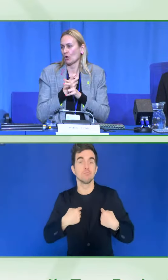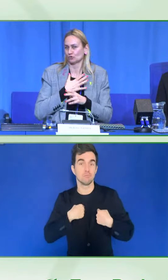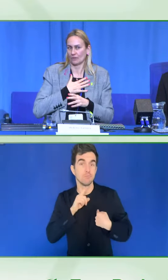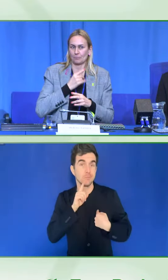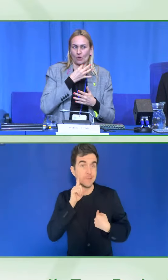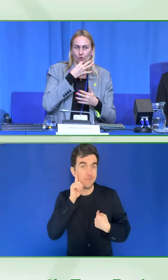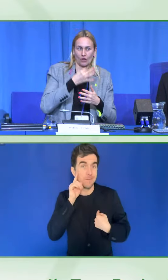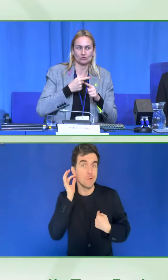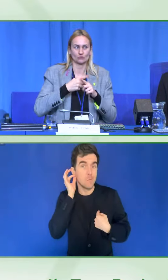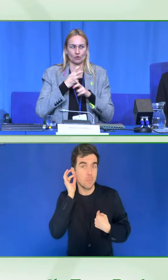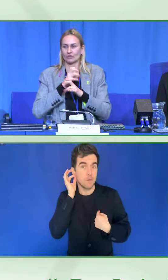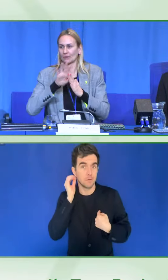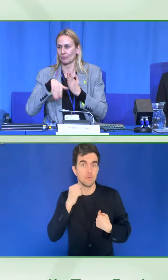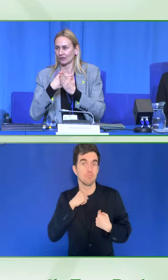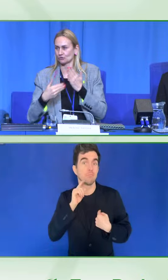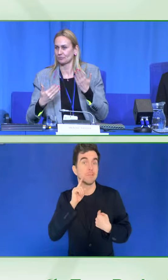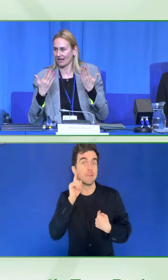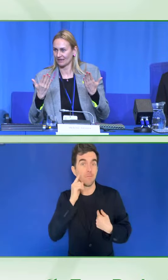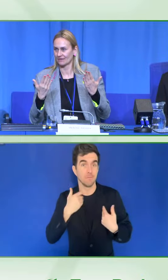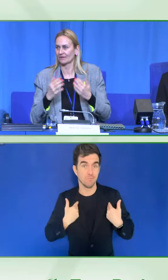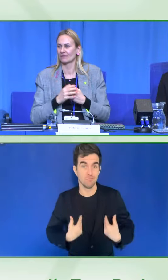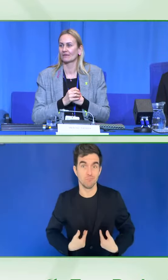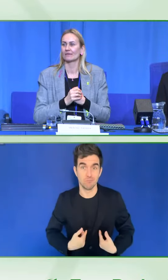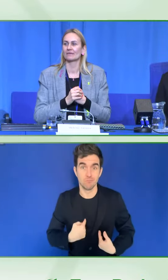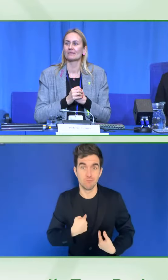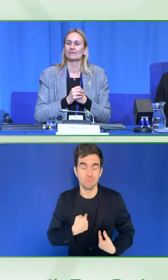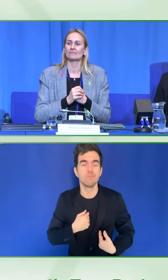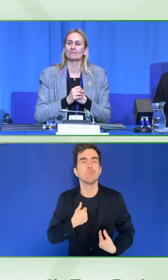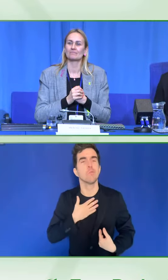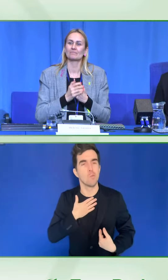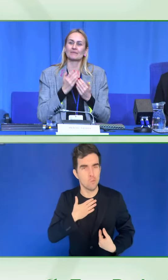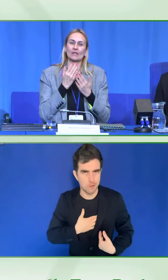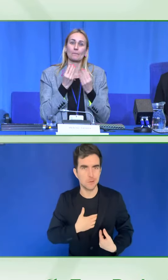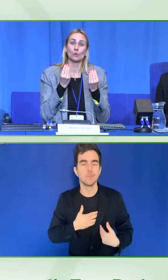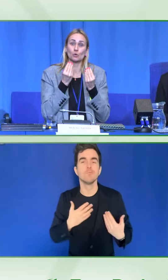Filtering is effective for colourblind people. And hatching is also effective.